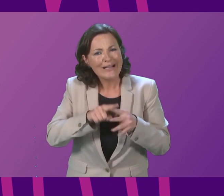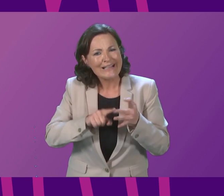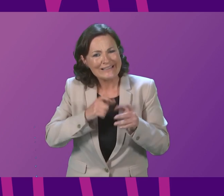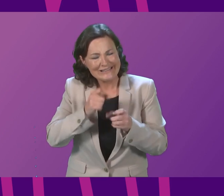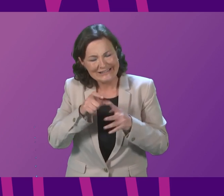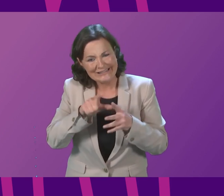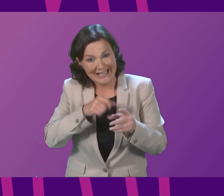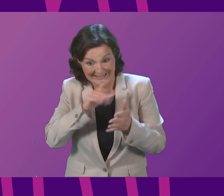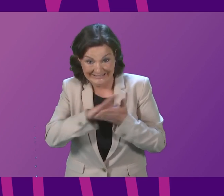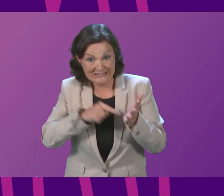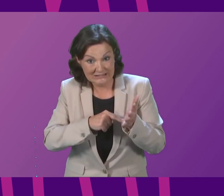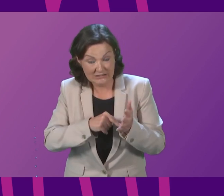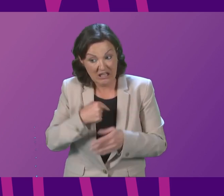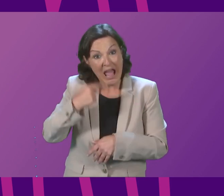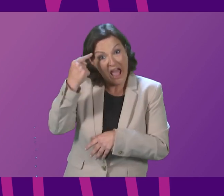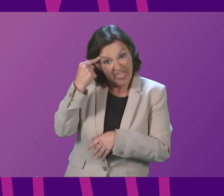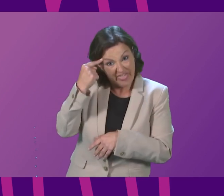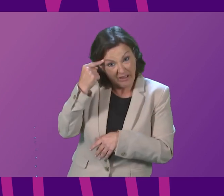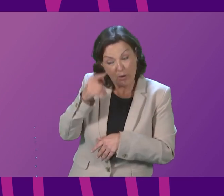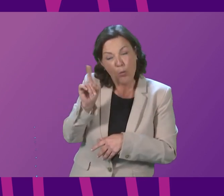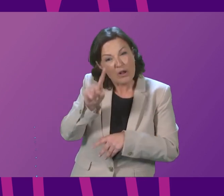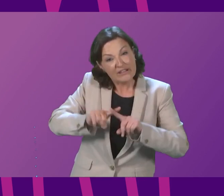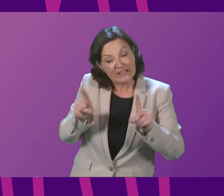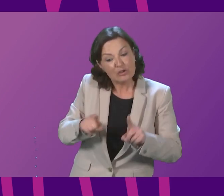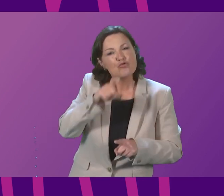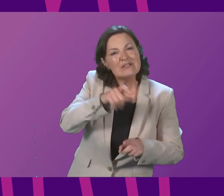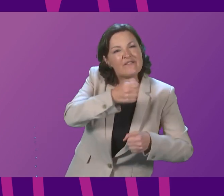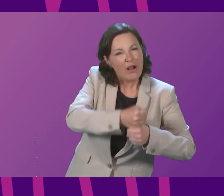The difference between Douglas Ross and Christopher Geidt is that Christopher Geidt has the decency